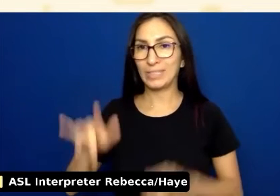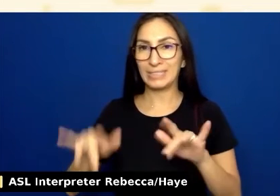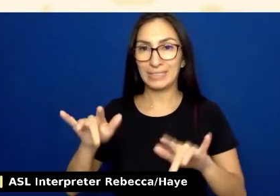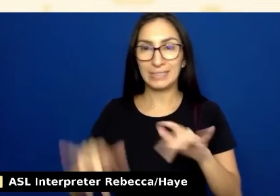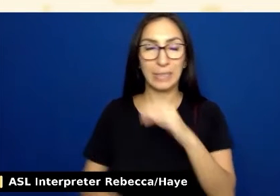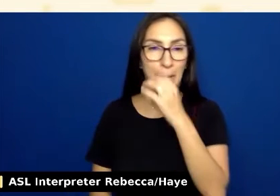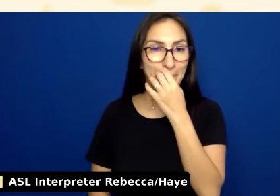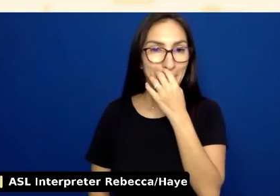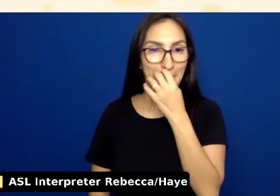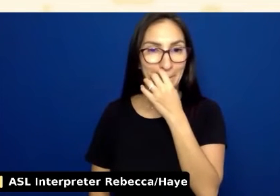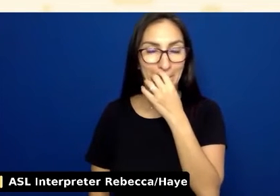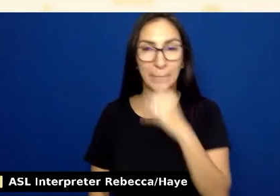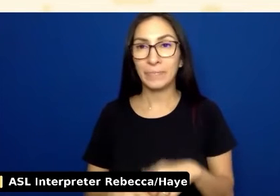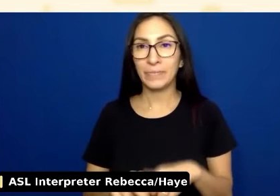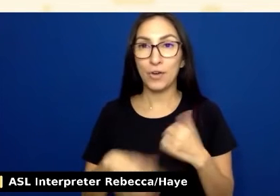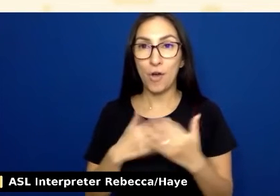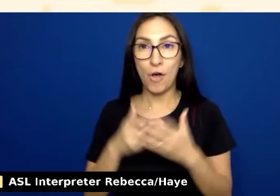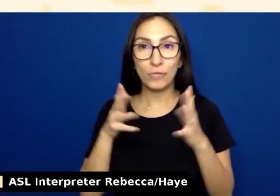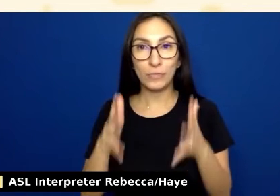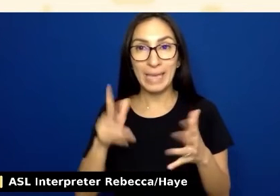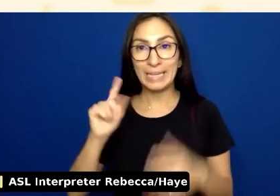that will become inactive can be navigated using the arrow keys.